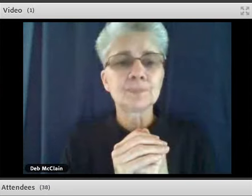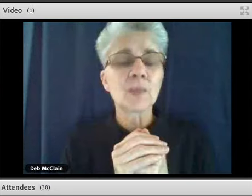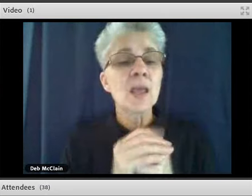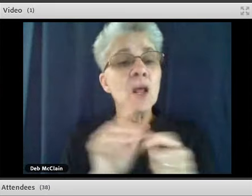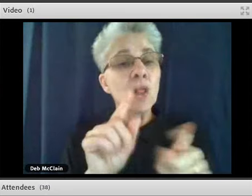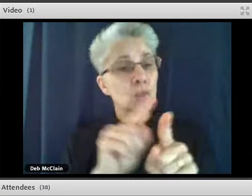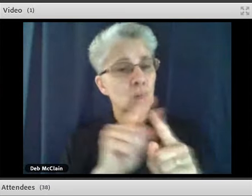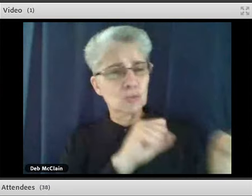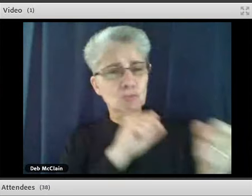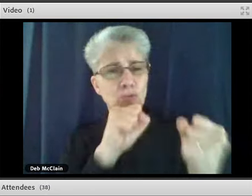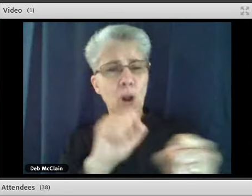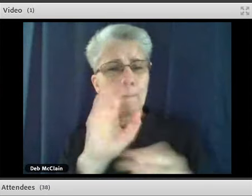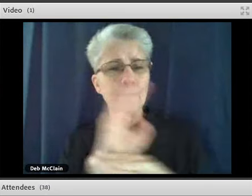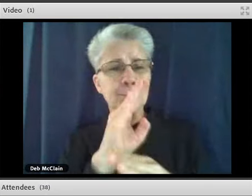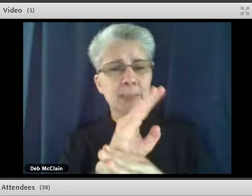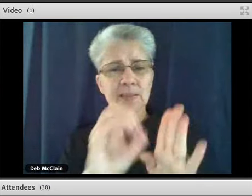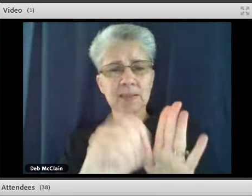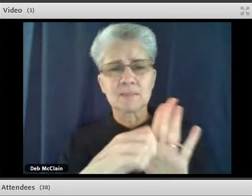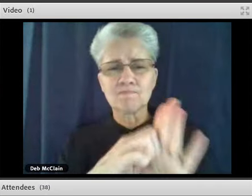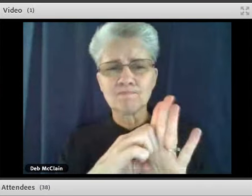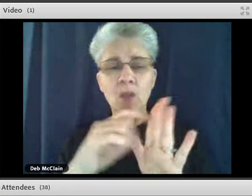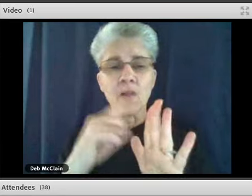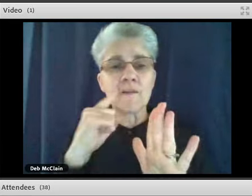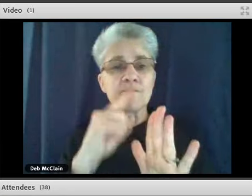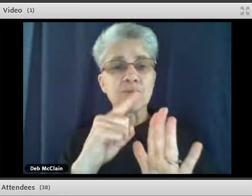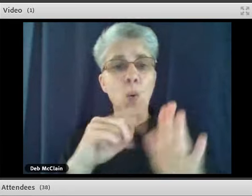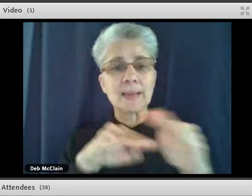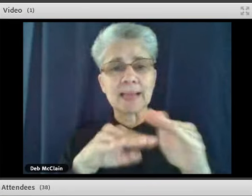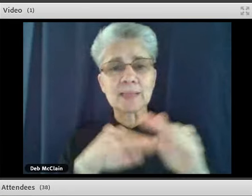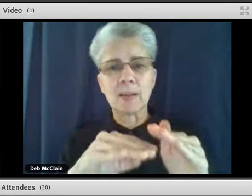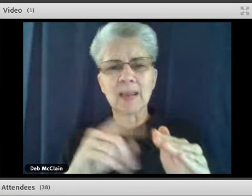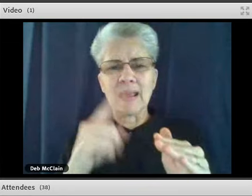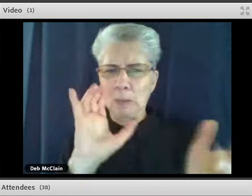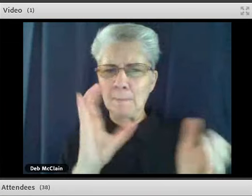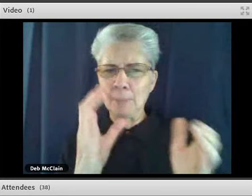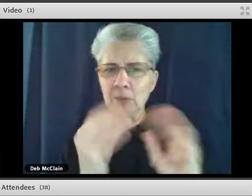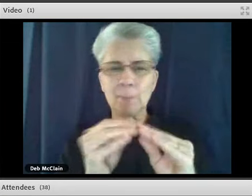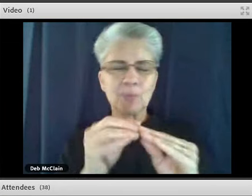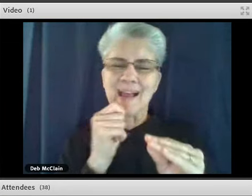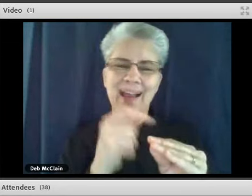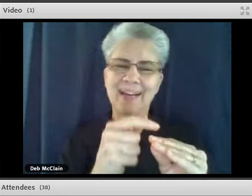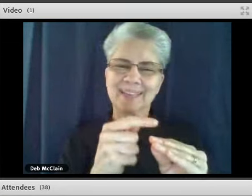And there's also a strong business case for accessibility. If you look at the numbers -- I didn't really go there with that,